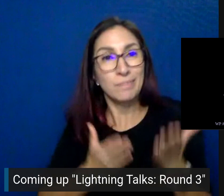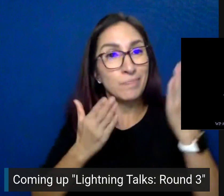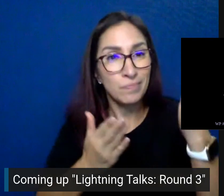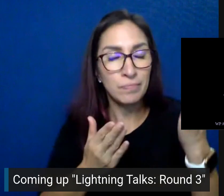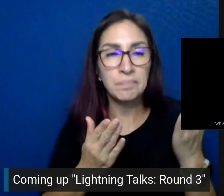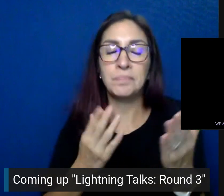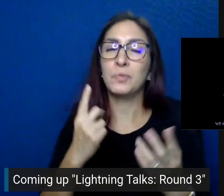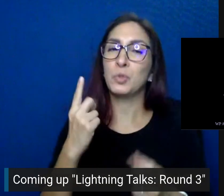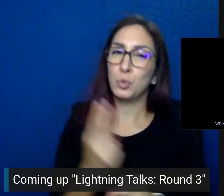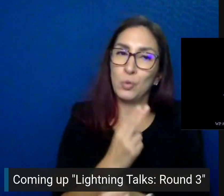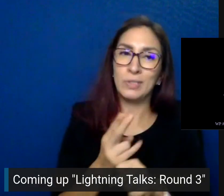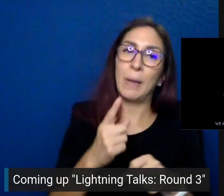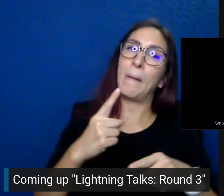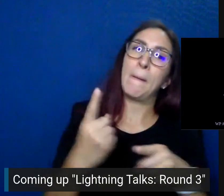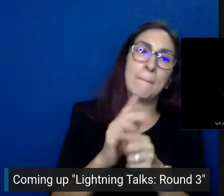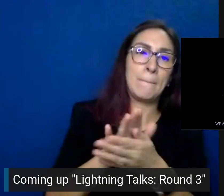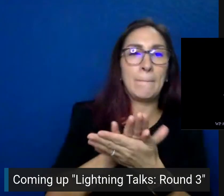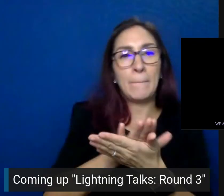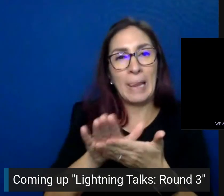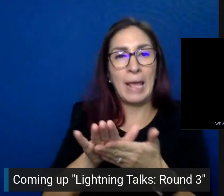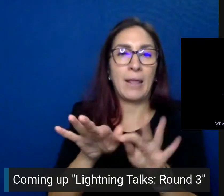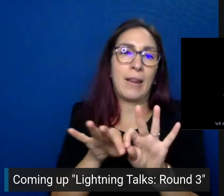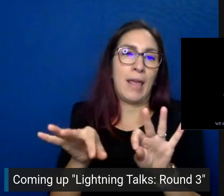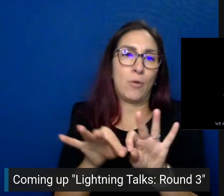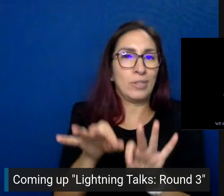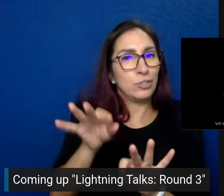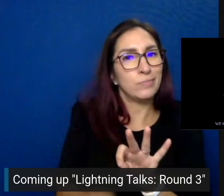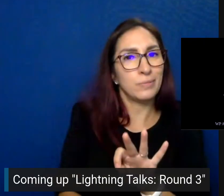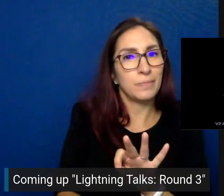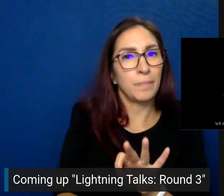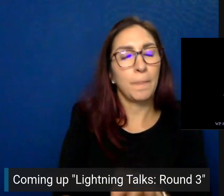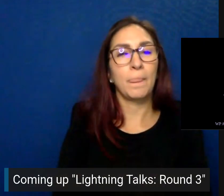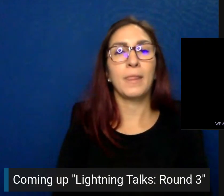What is often on every website is images.